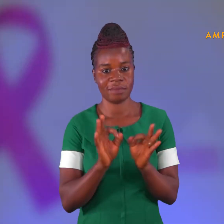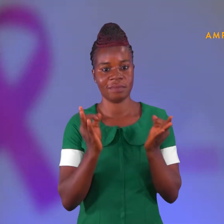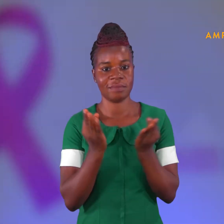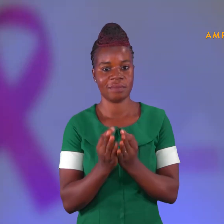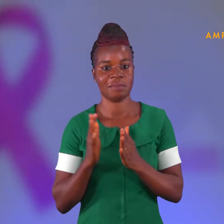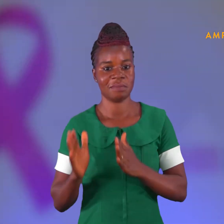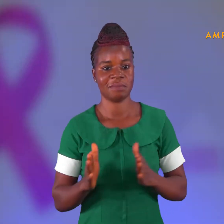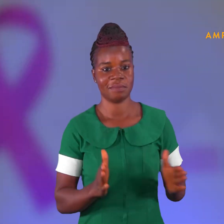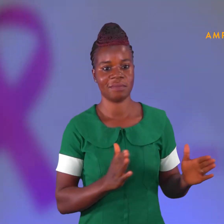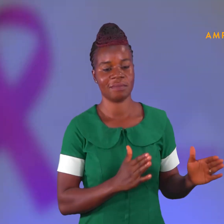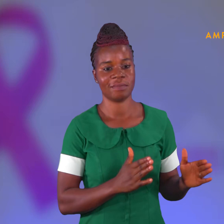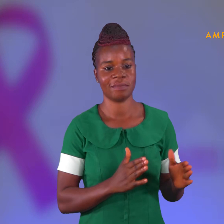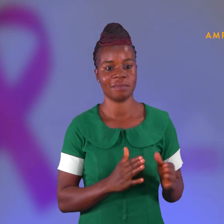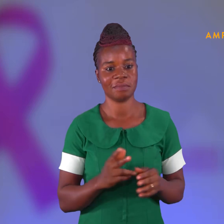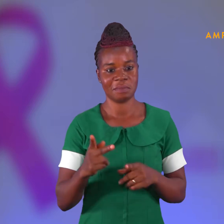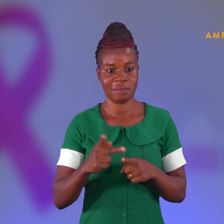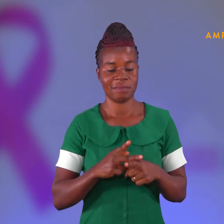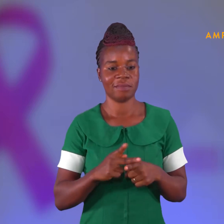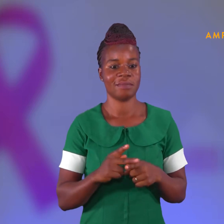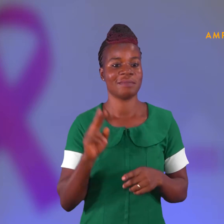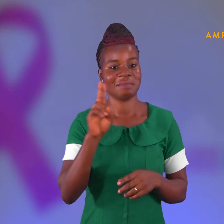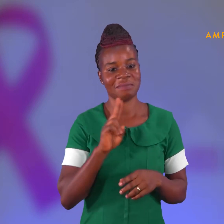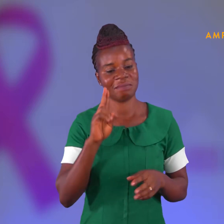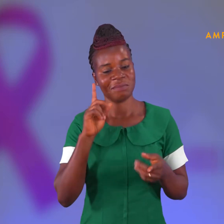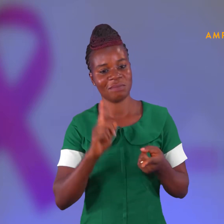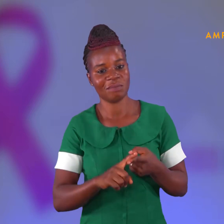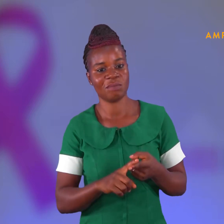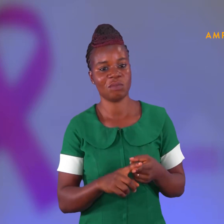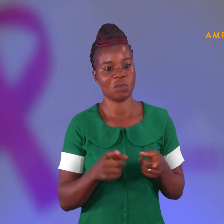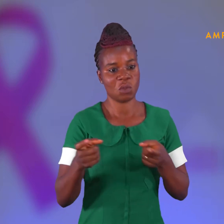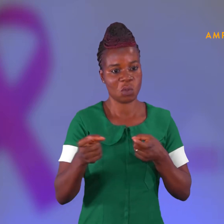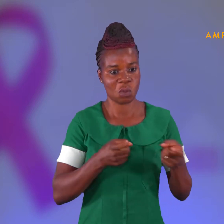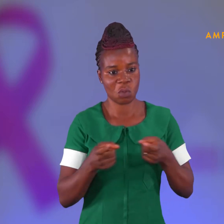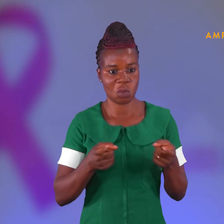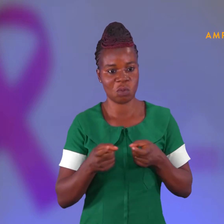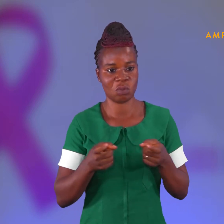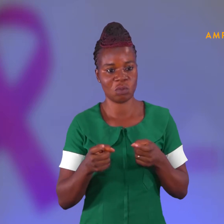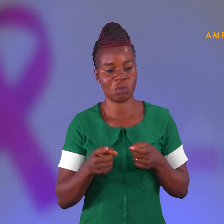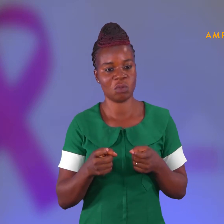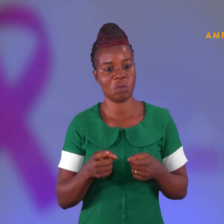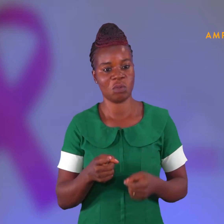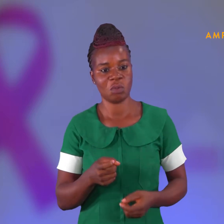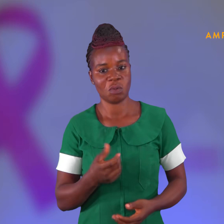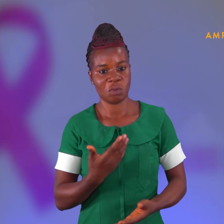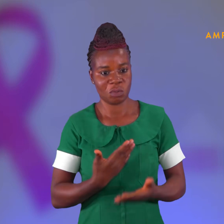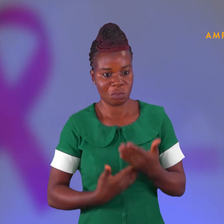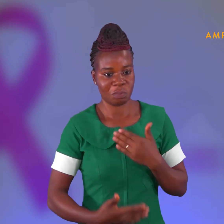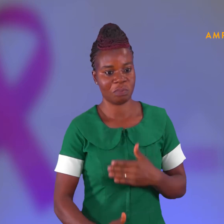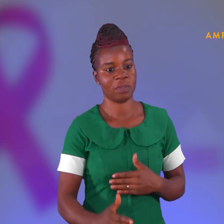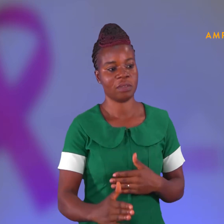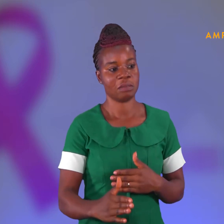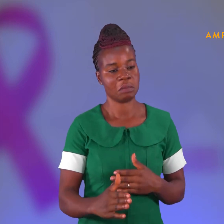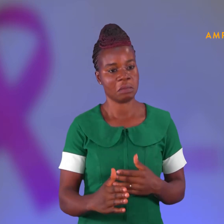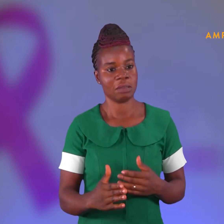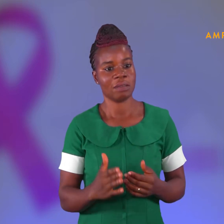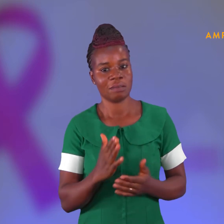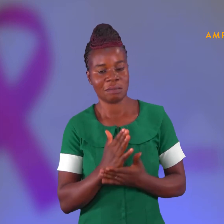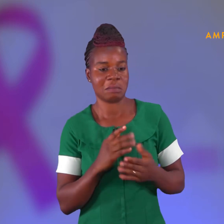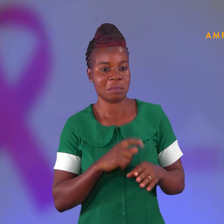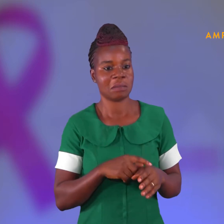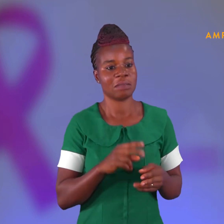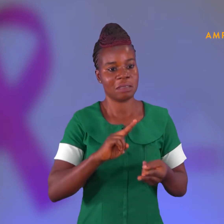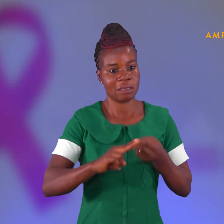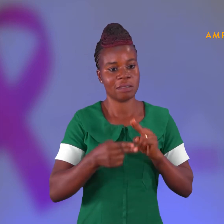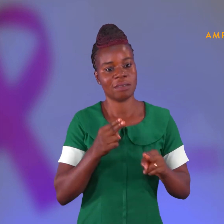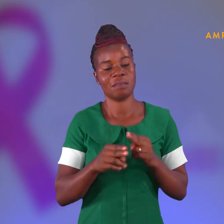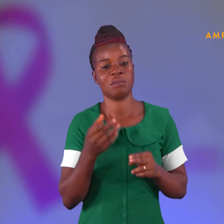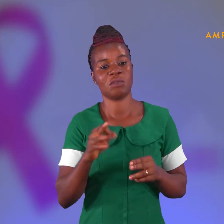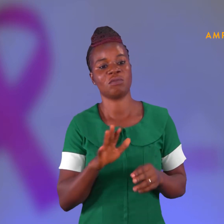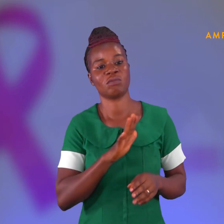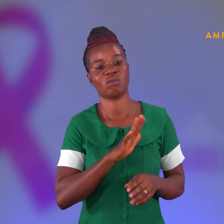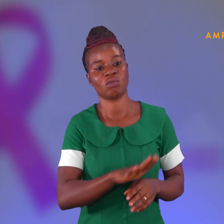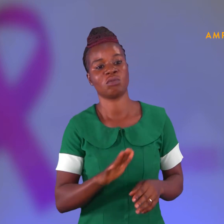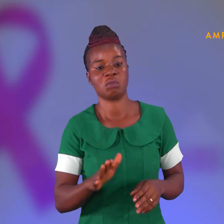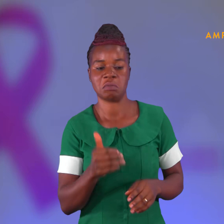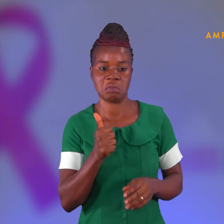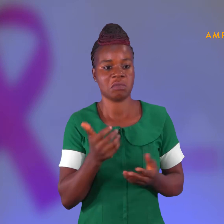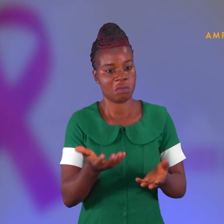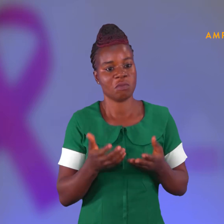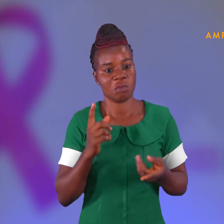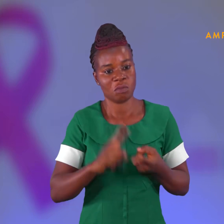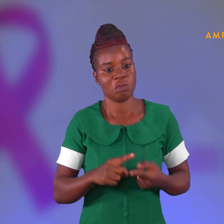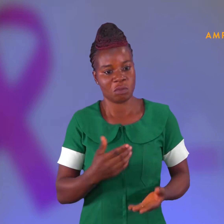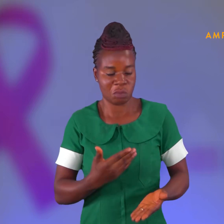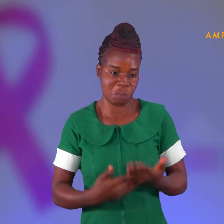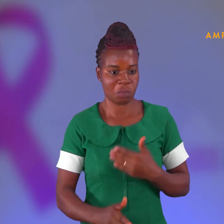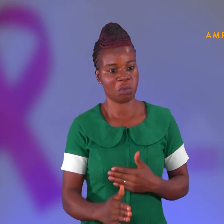Family planning is the practice of controlling the interval between number of children a woman gives birth to.